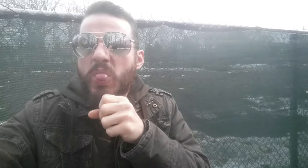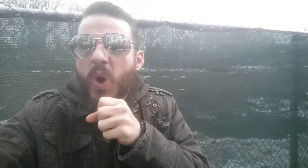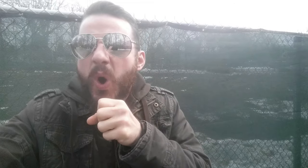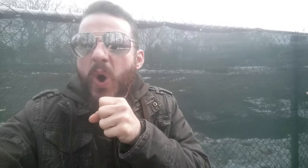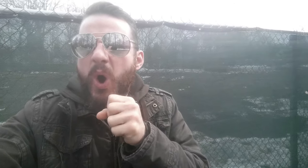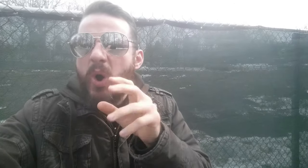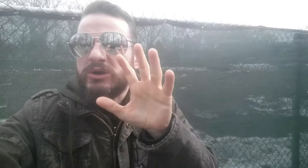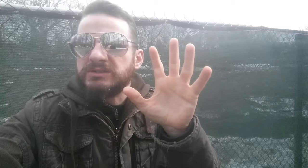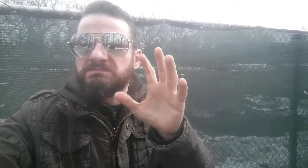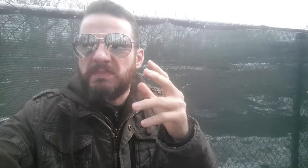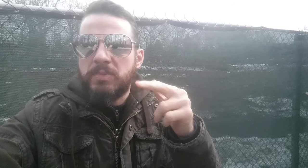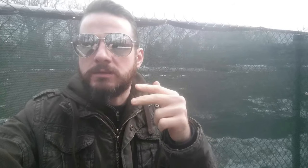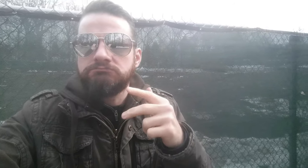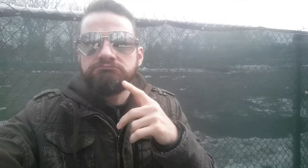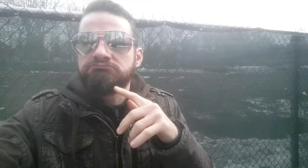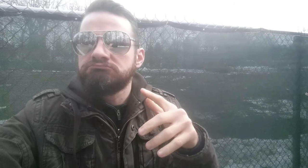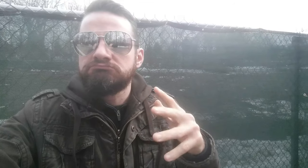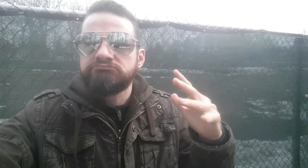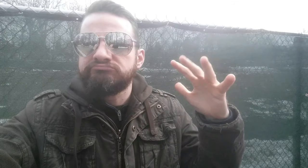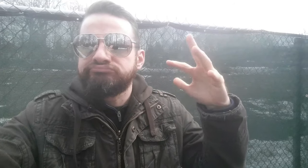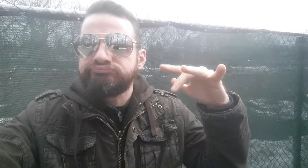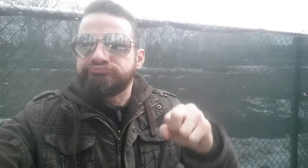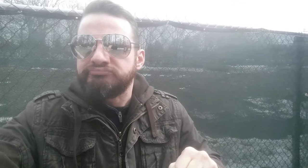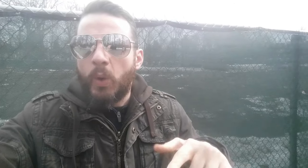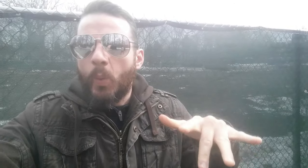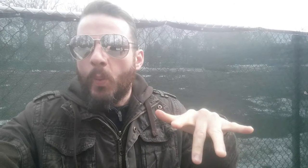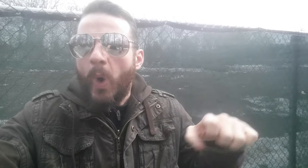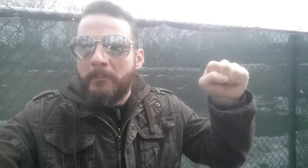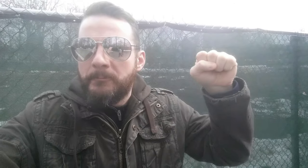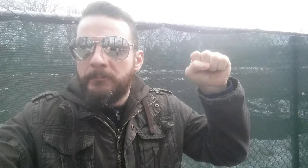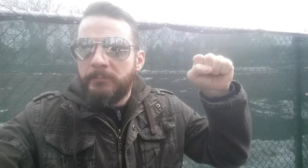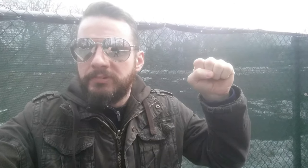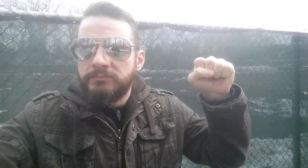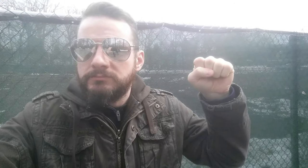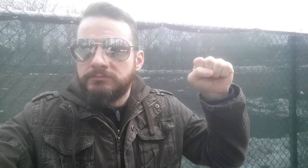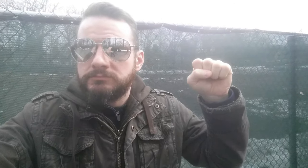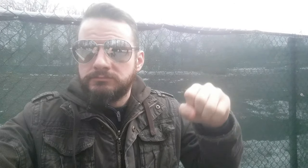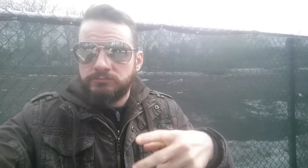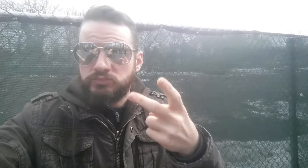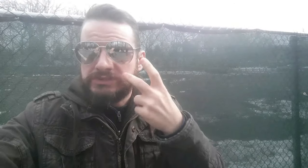The building was somewhat orange and it has been demolished. It has disappeared!